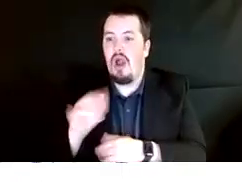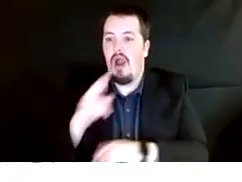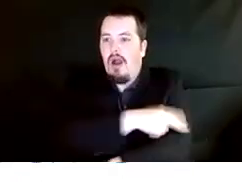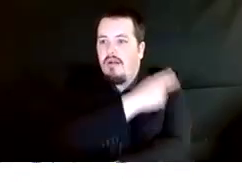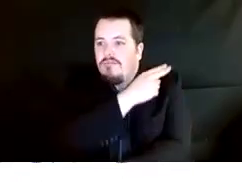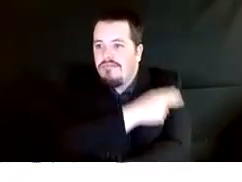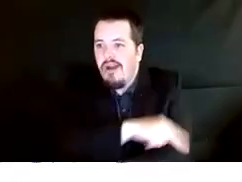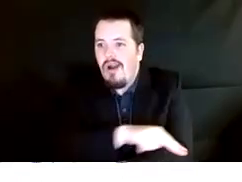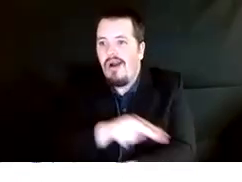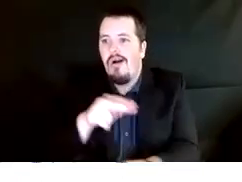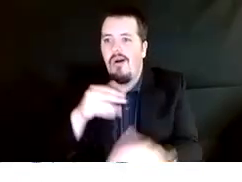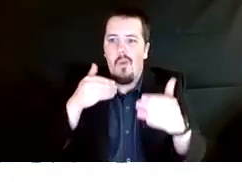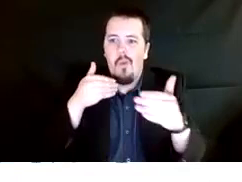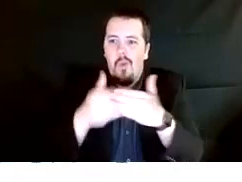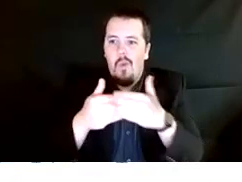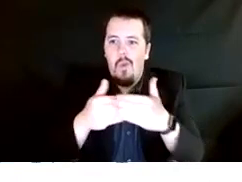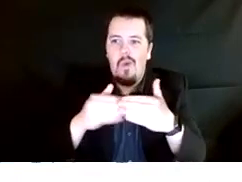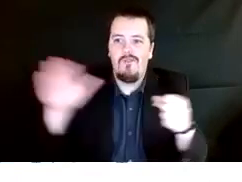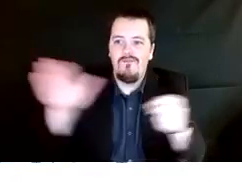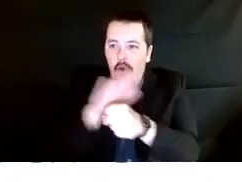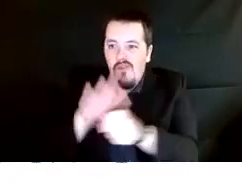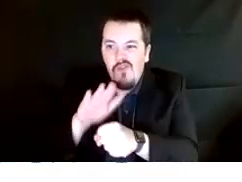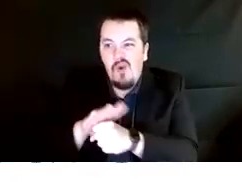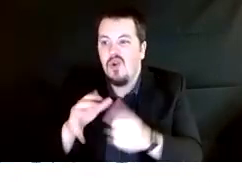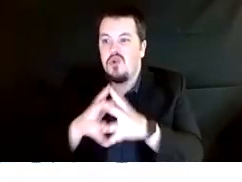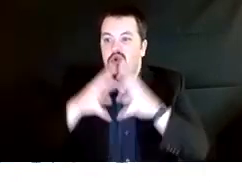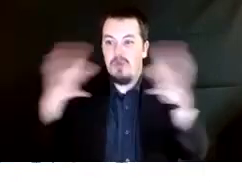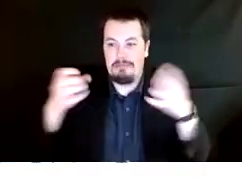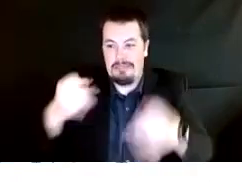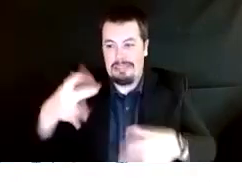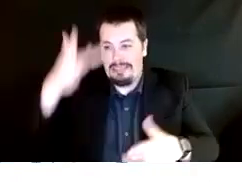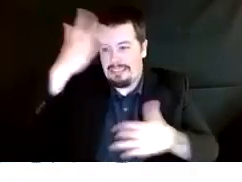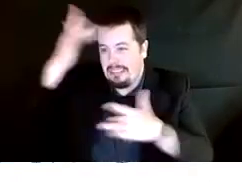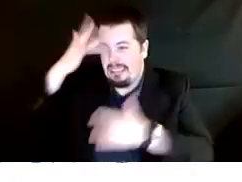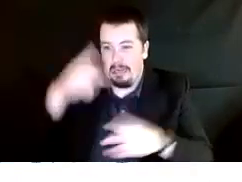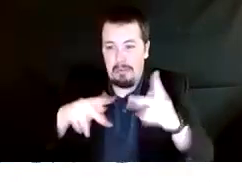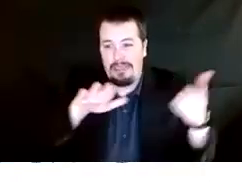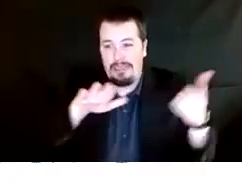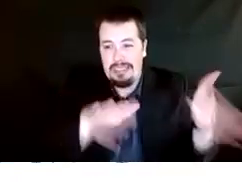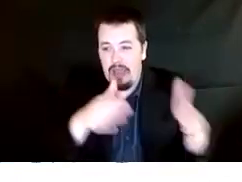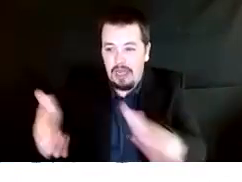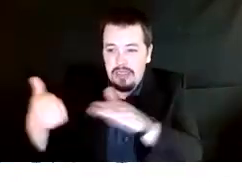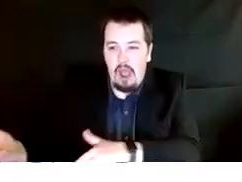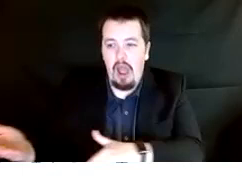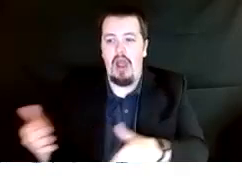were on the verge of being overrun by sick people and dying people and that they didn't have room